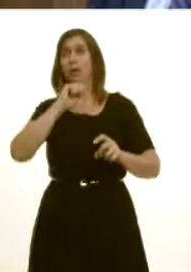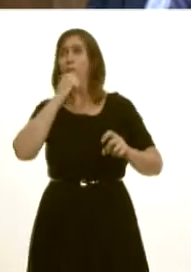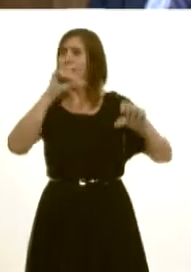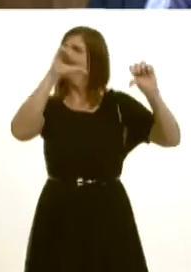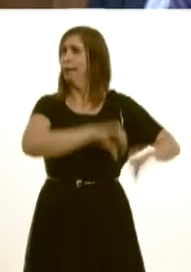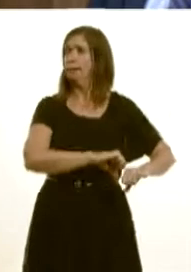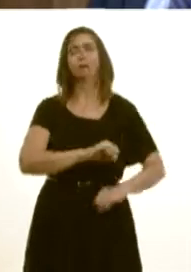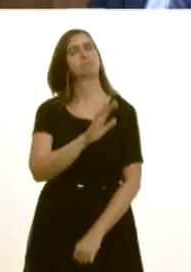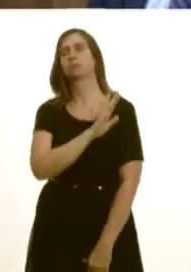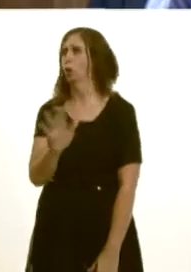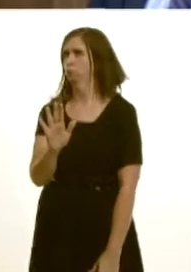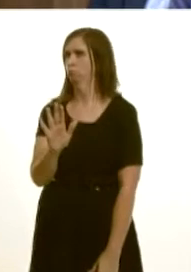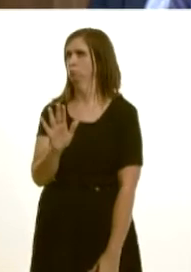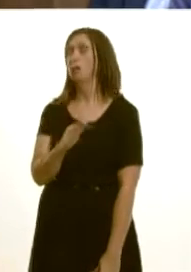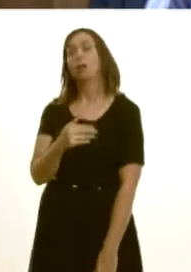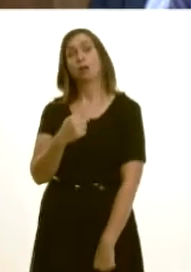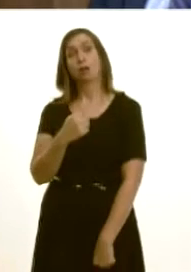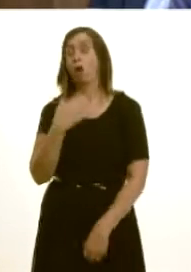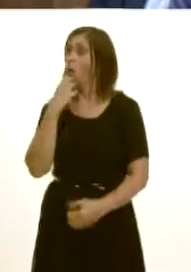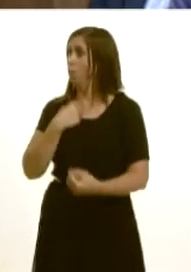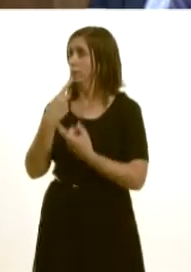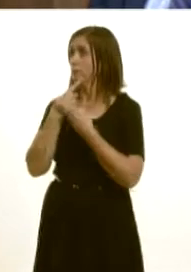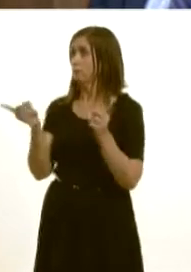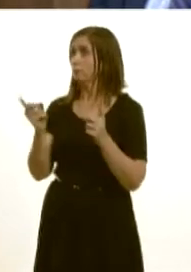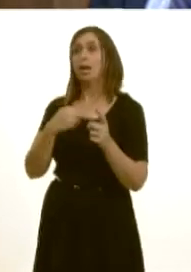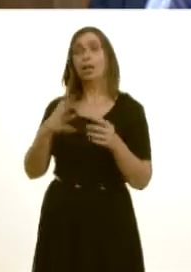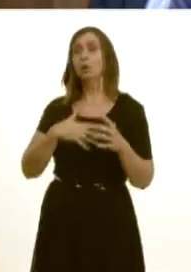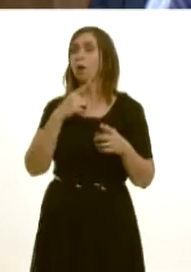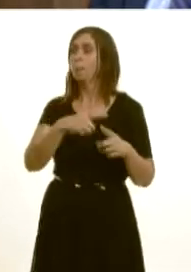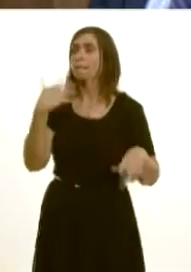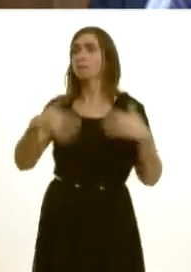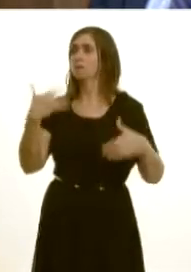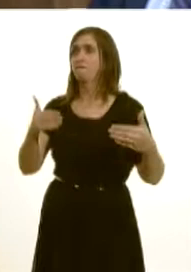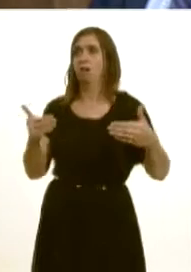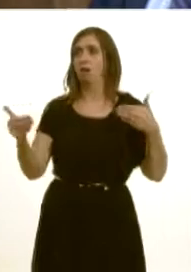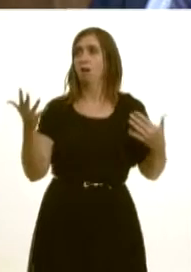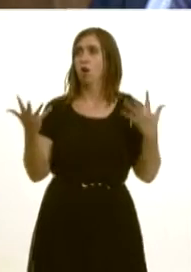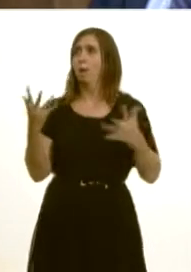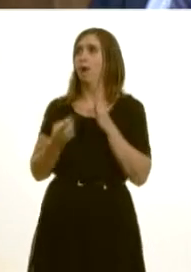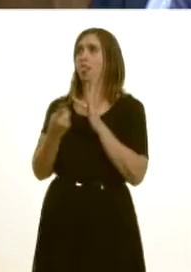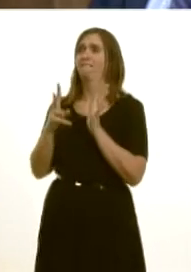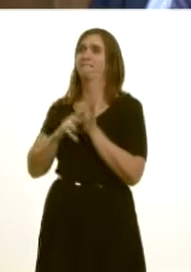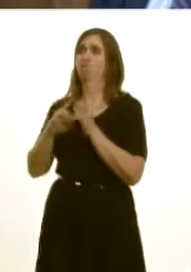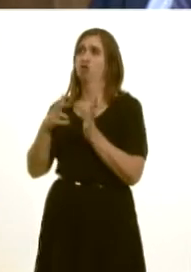position compared with veterans elsewhere in the UK. That is a commitment that we make,